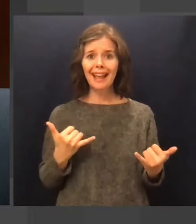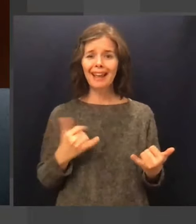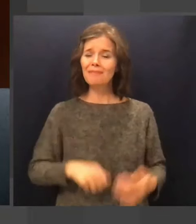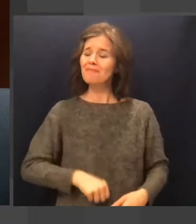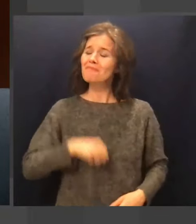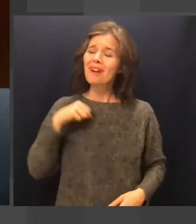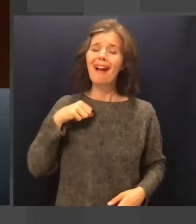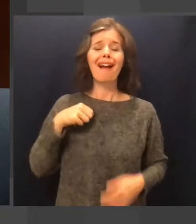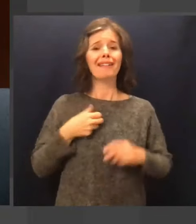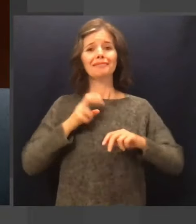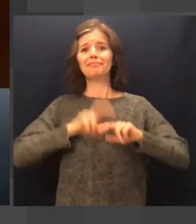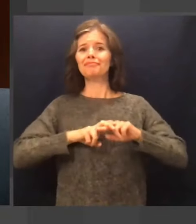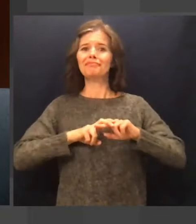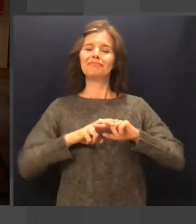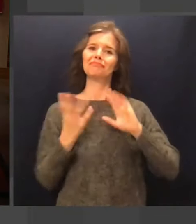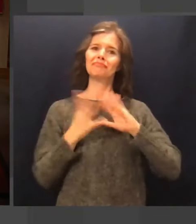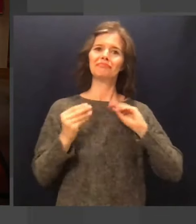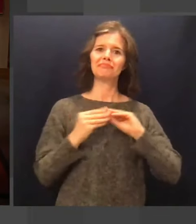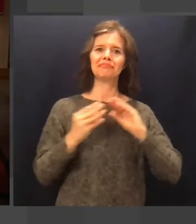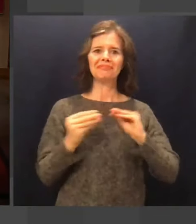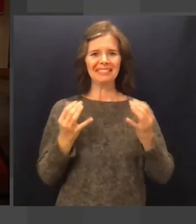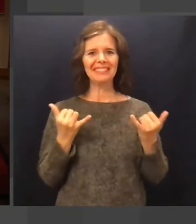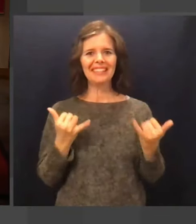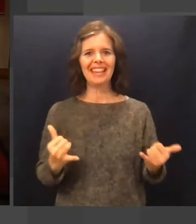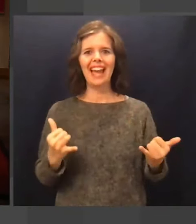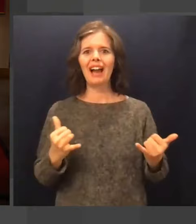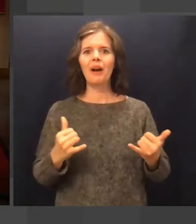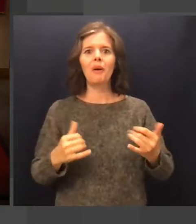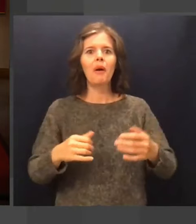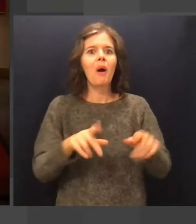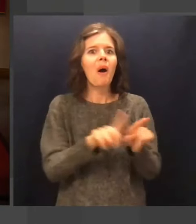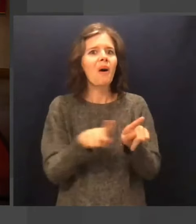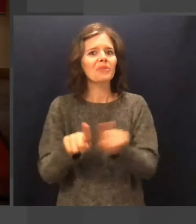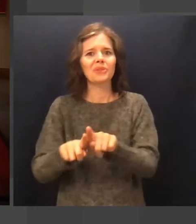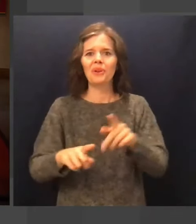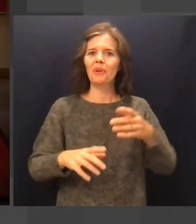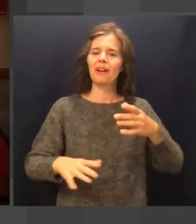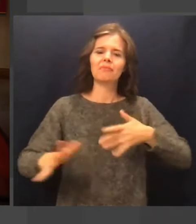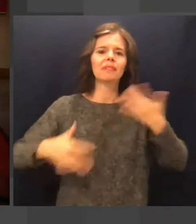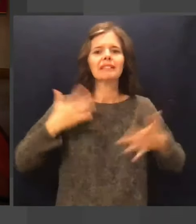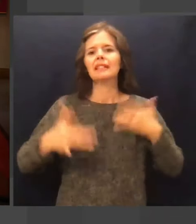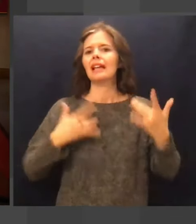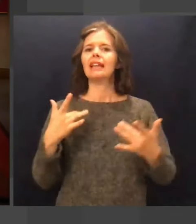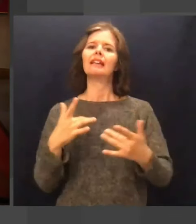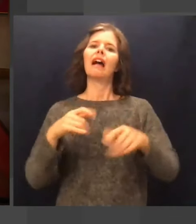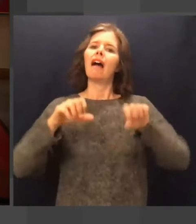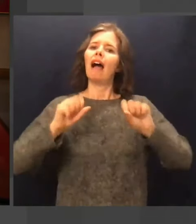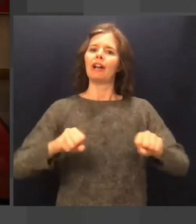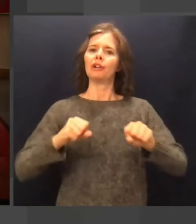MINECRAFT AND TODAY NOT ONLY DO I GET TO SHARE THAT BUT I GOT TO